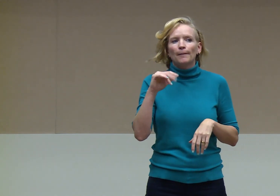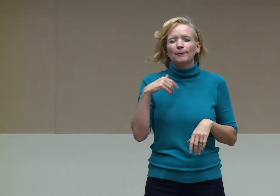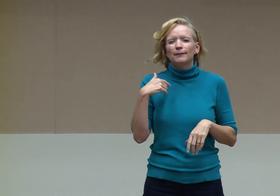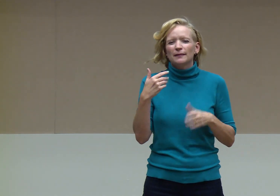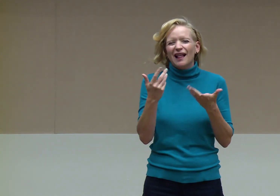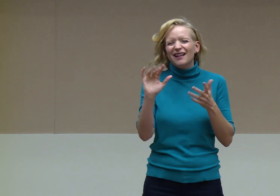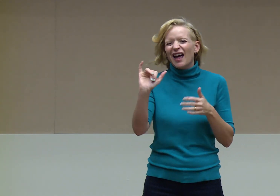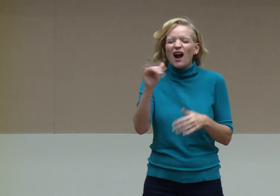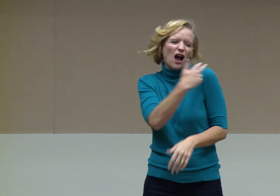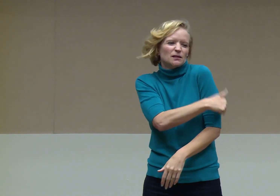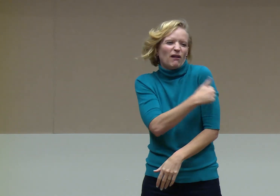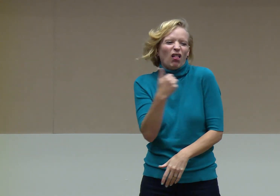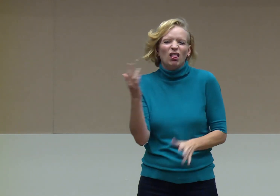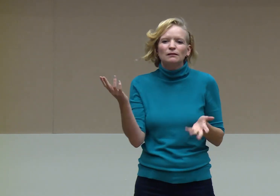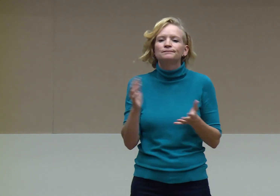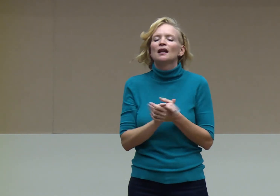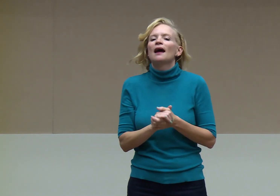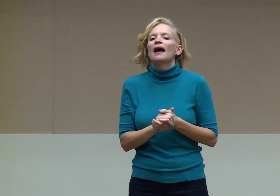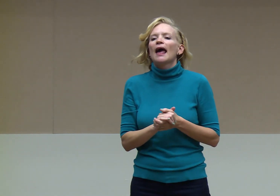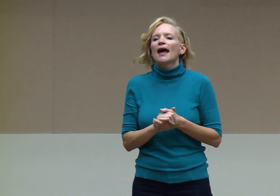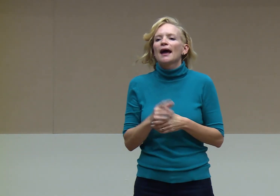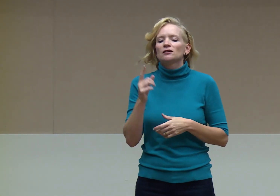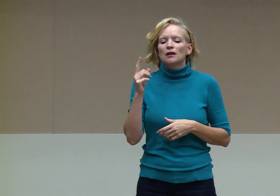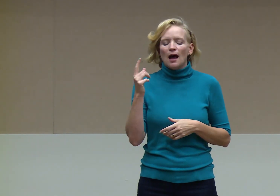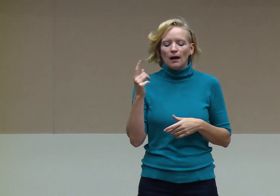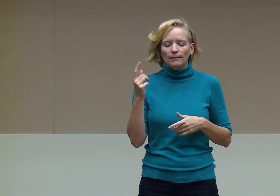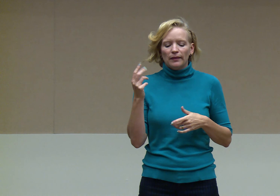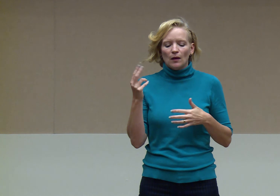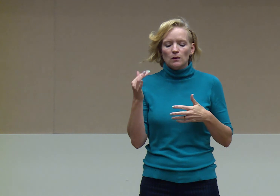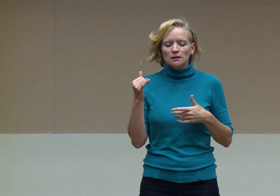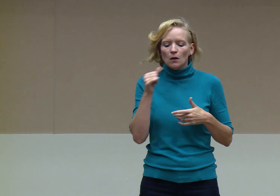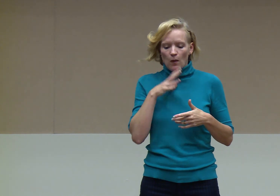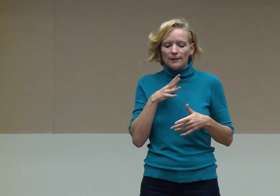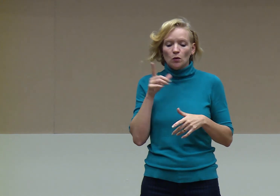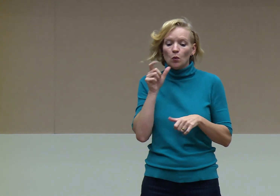Another example. I used to work in something like a hospital.